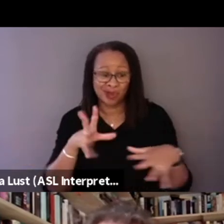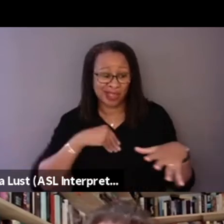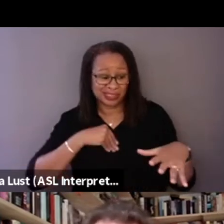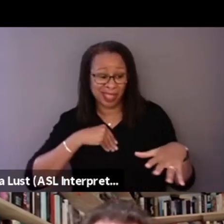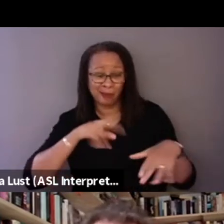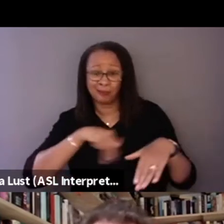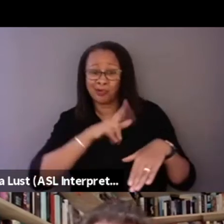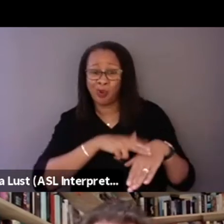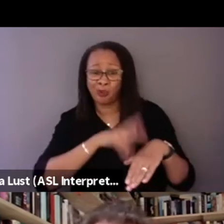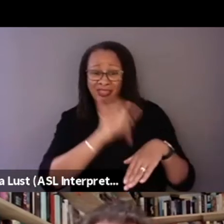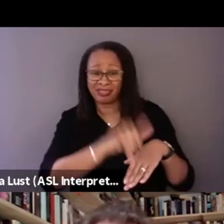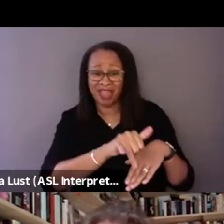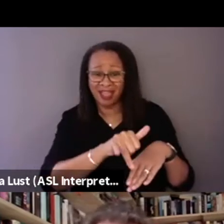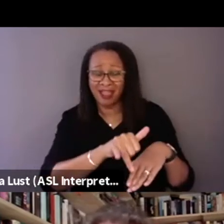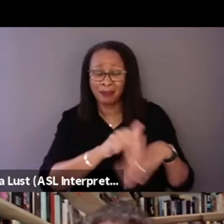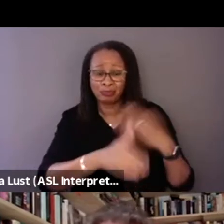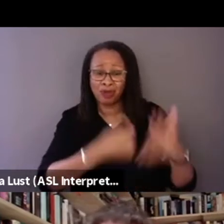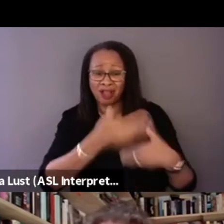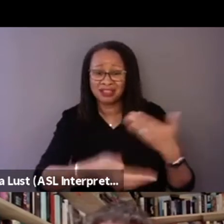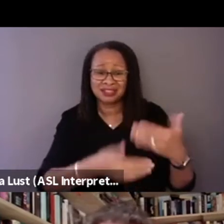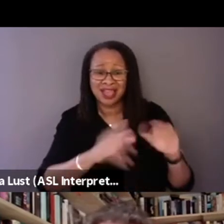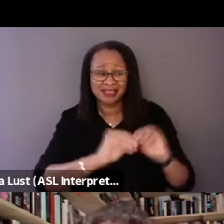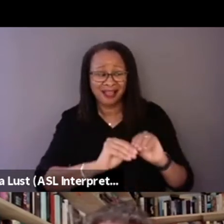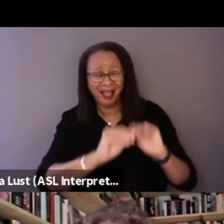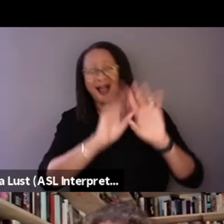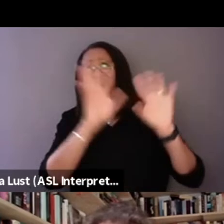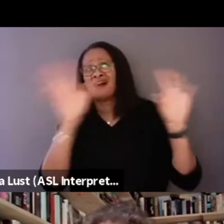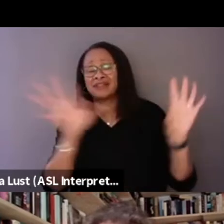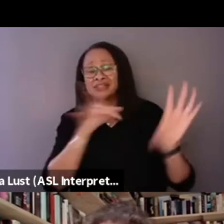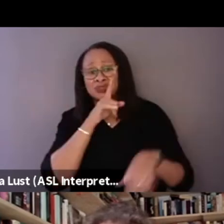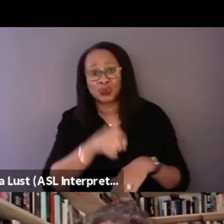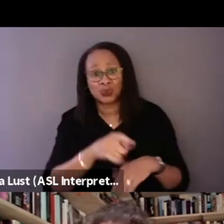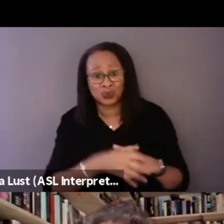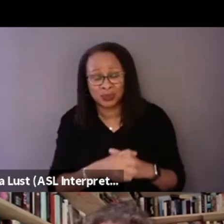that obvious truth than Ady has.